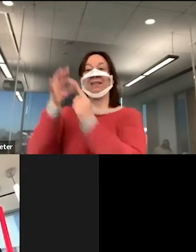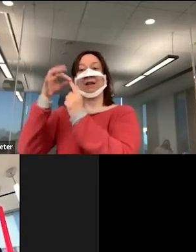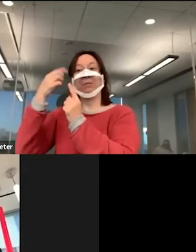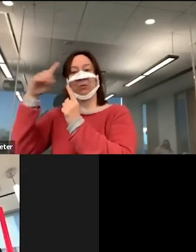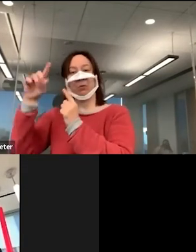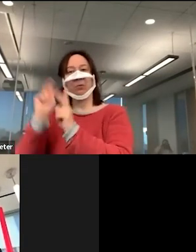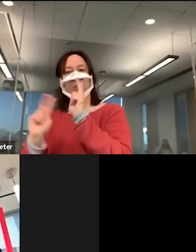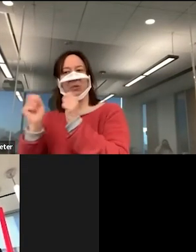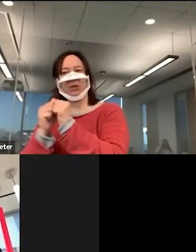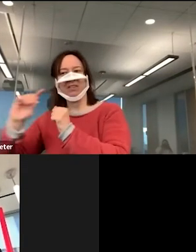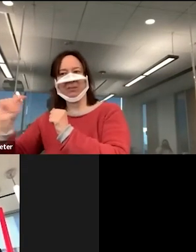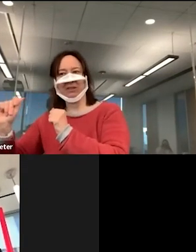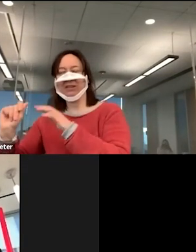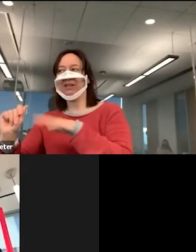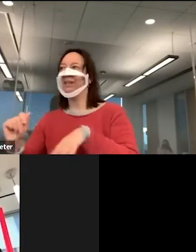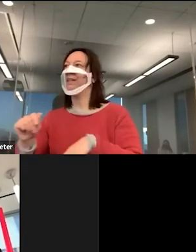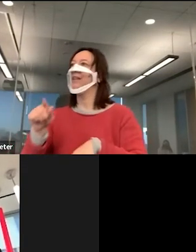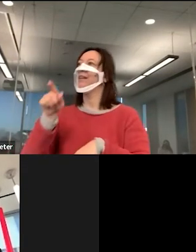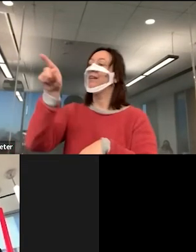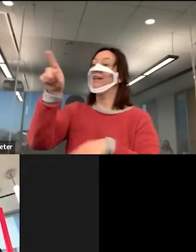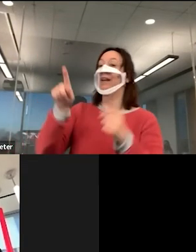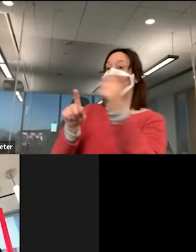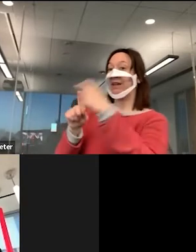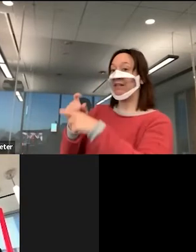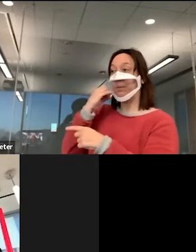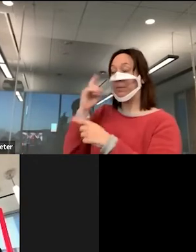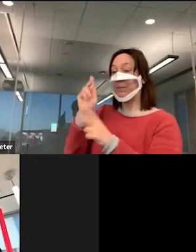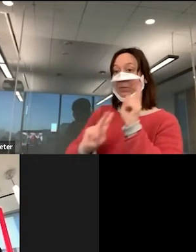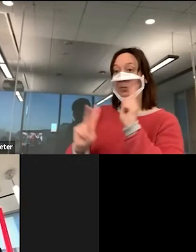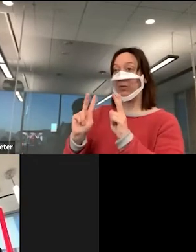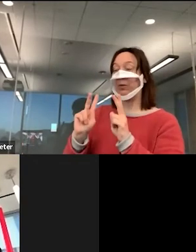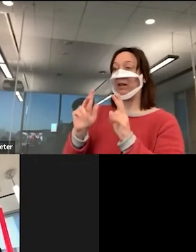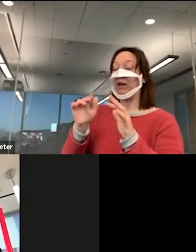it's an appropriate accommodation is that people with disabilities can bypass the higher increase